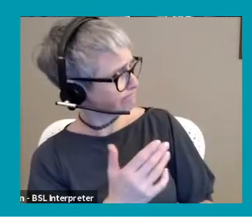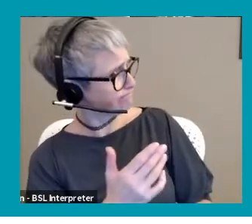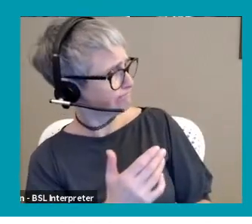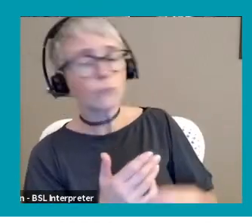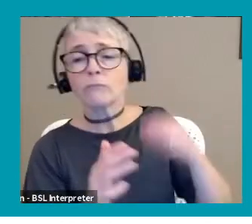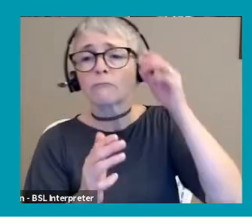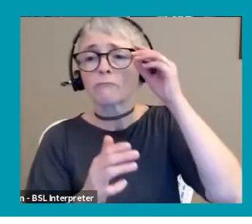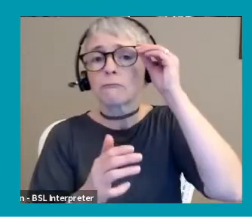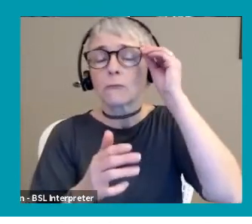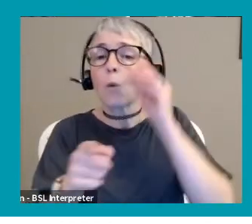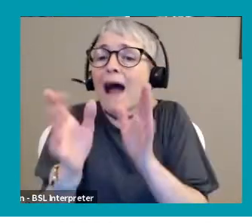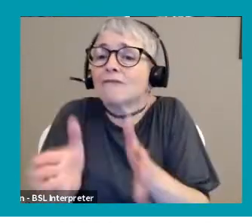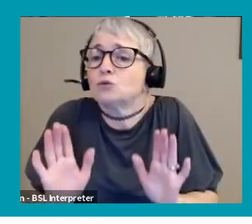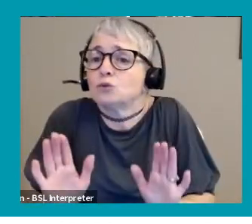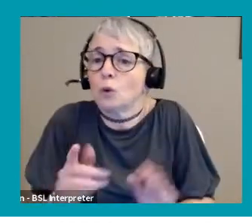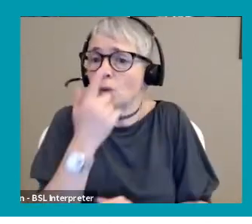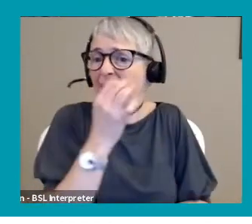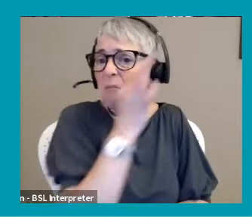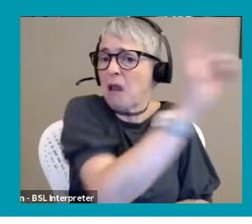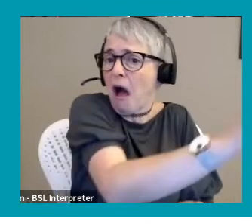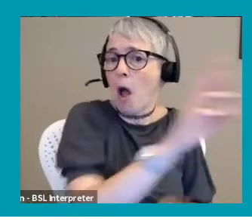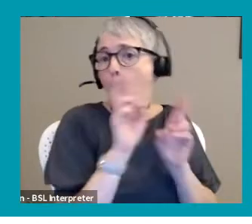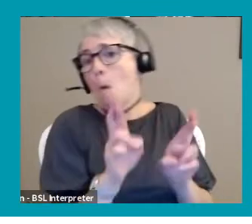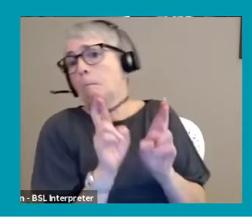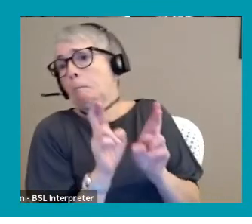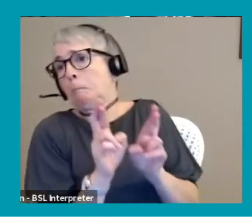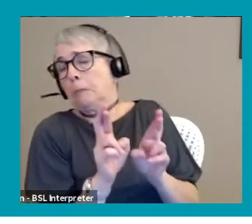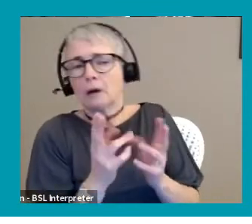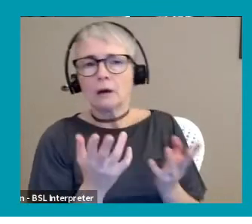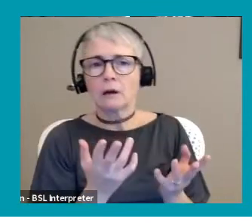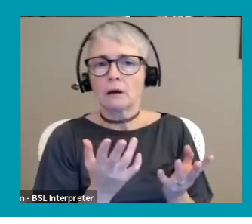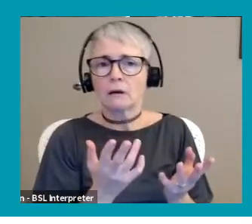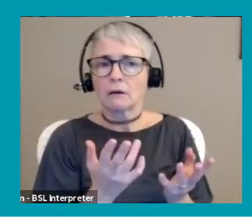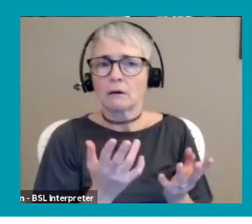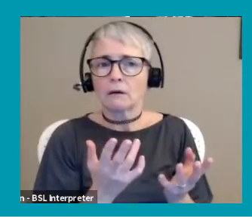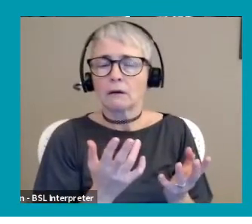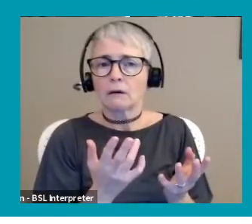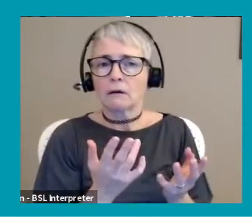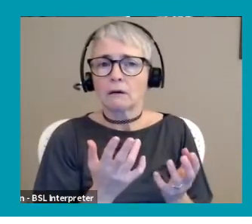You can apply and hope for the best but if you do think about whether if